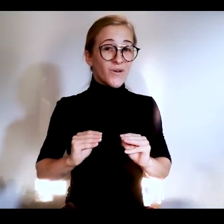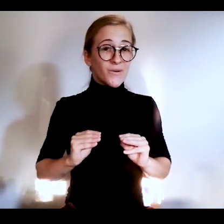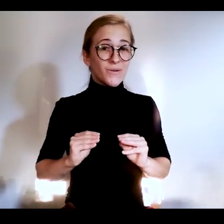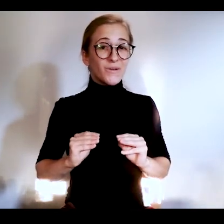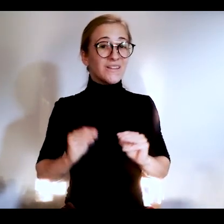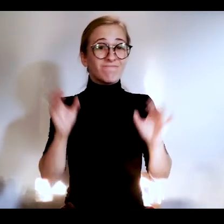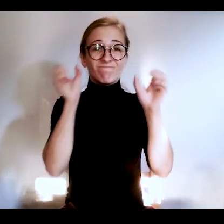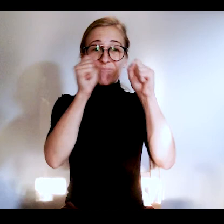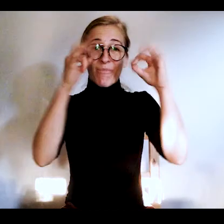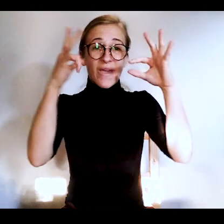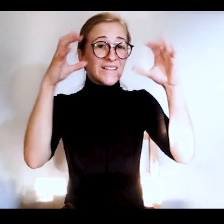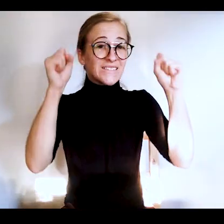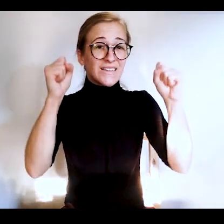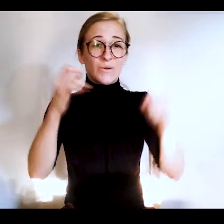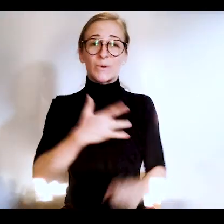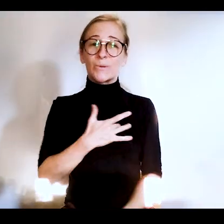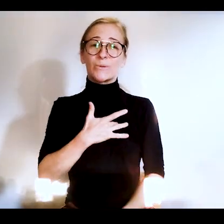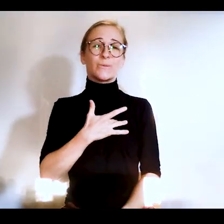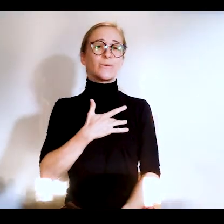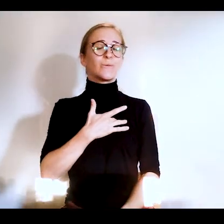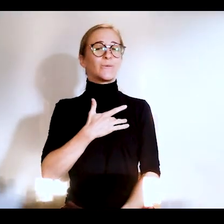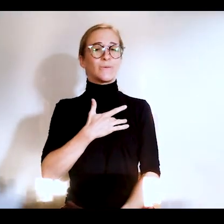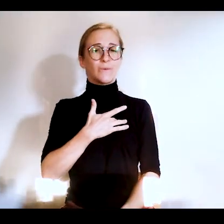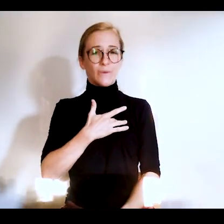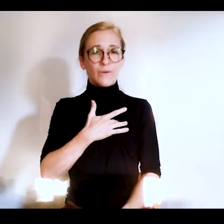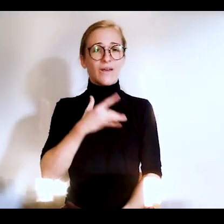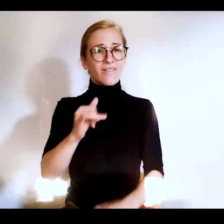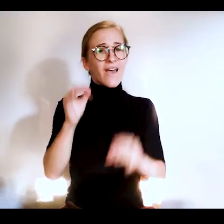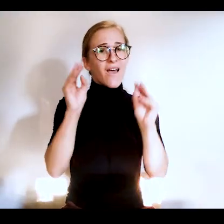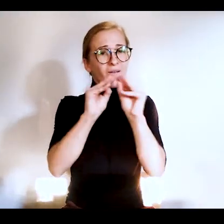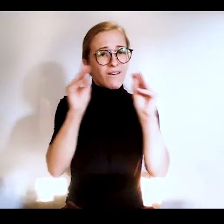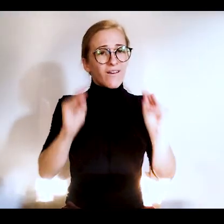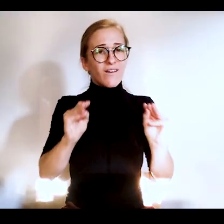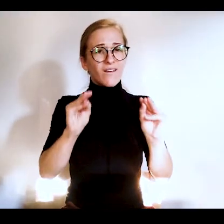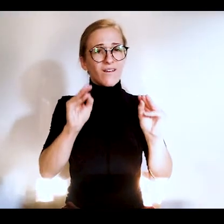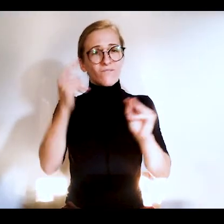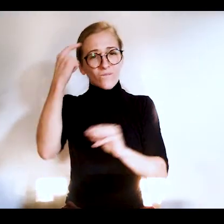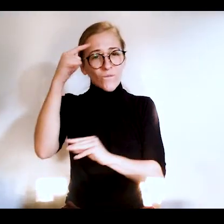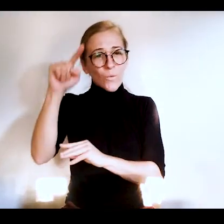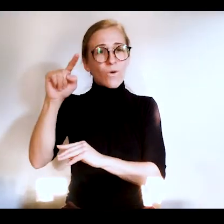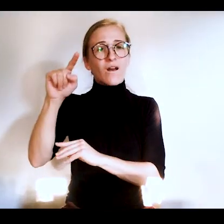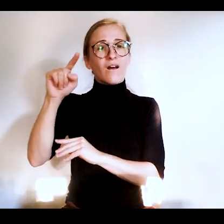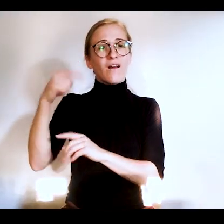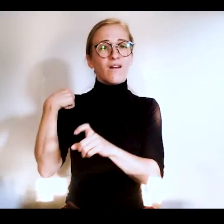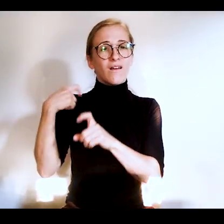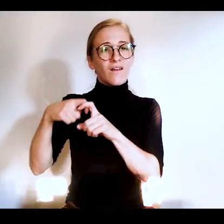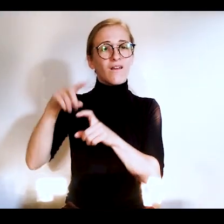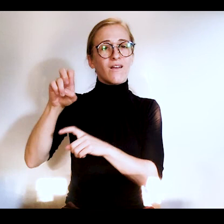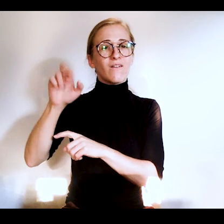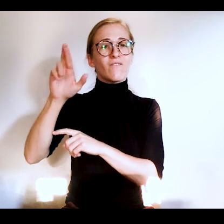It’s amazing. It’s the monument dedicated to Hispanic veterans. It’s very beautiful.